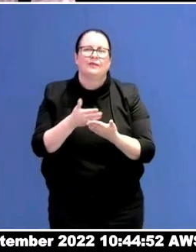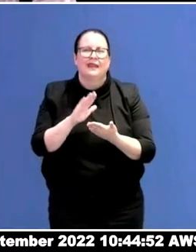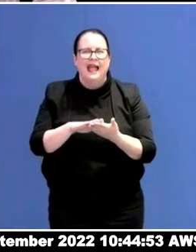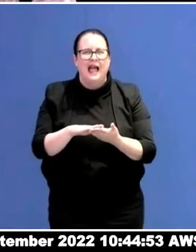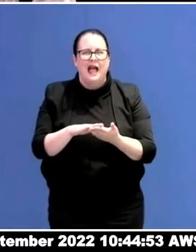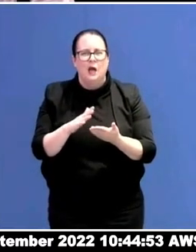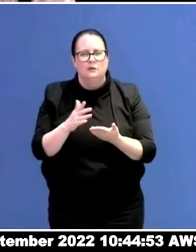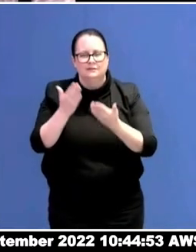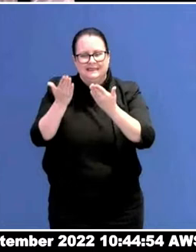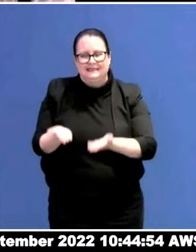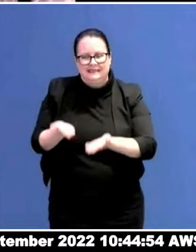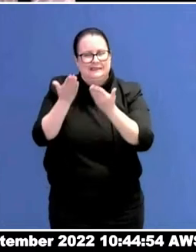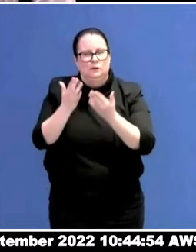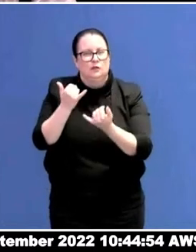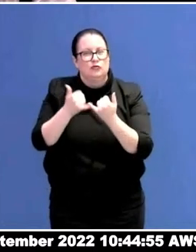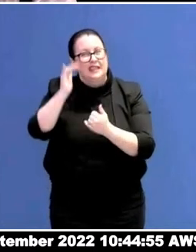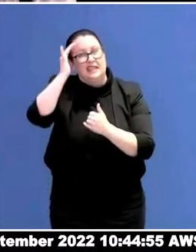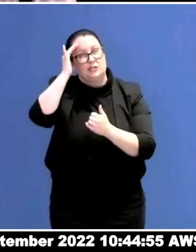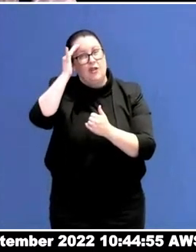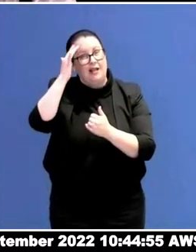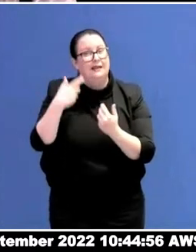He just struggled to cope without it.